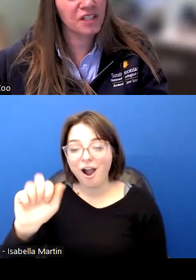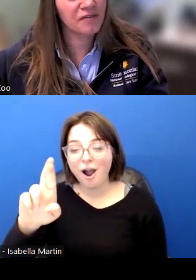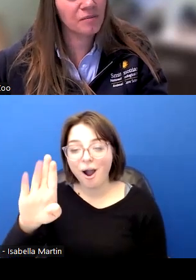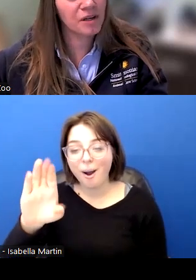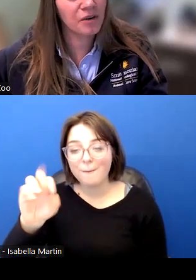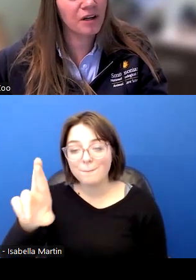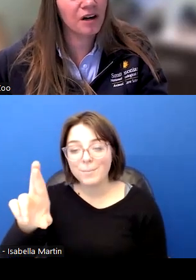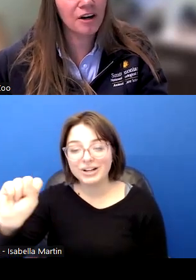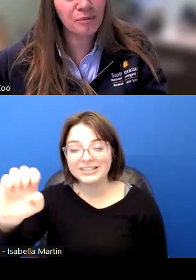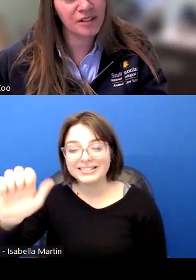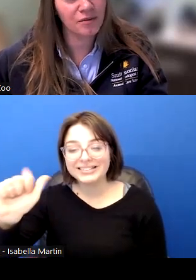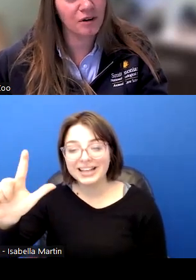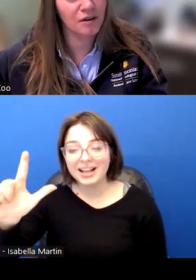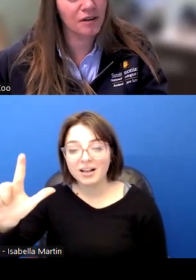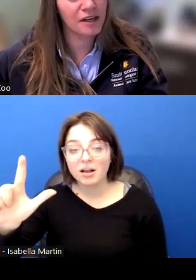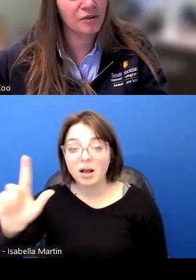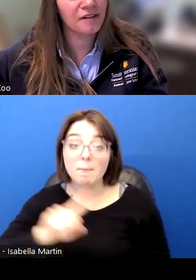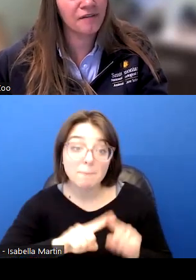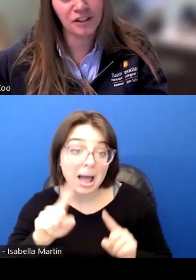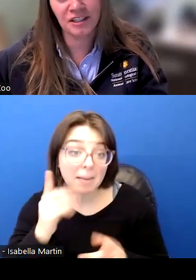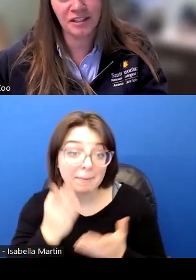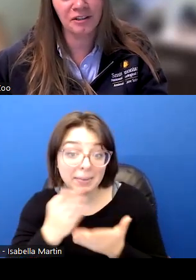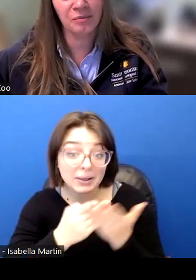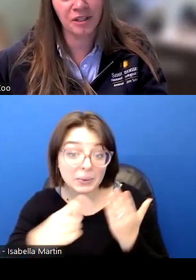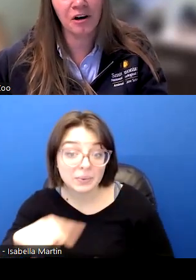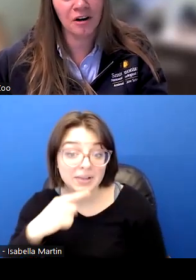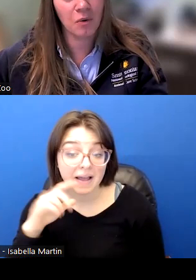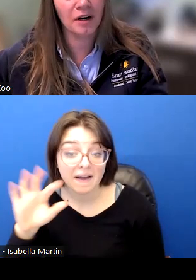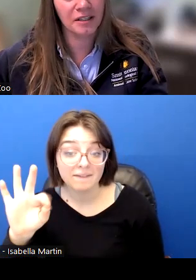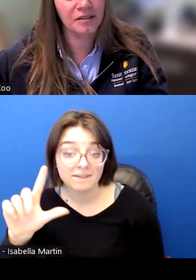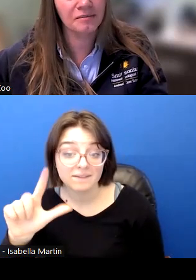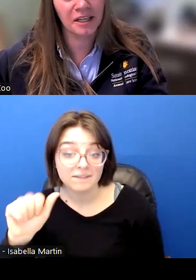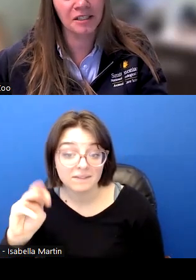said flamingo are not 100 wrong. They don't eat fish necessarily, but they are an aquatic eating